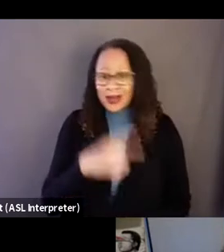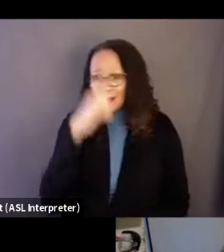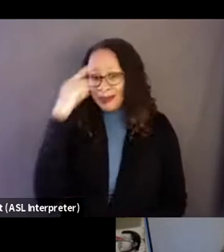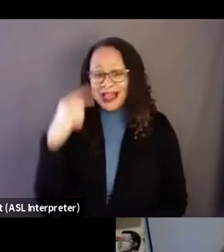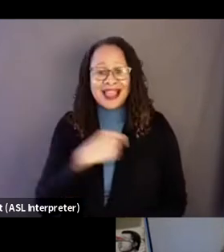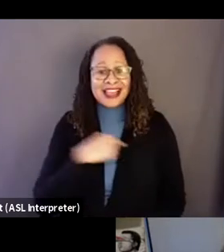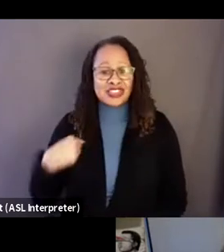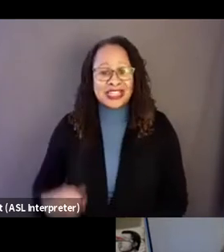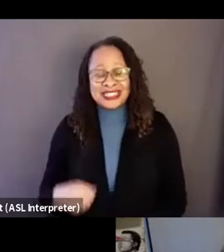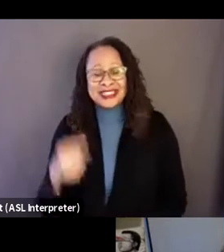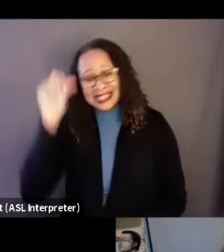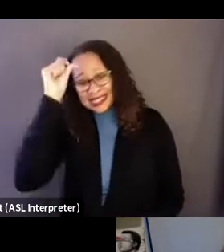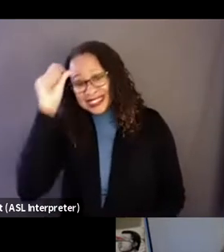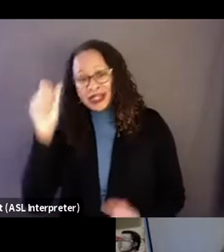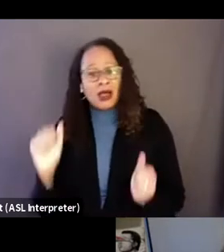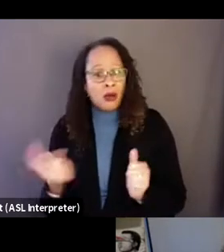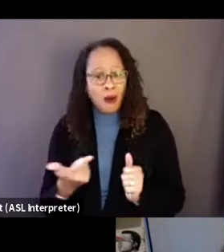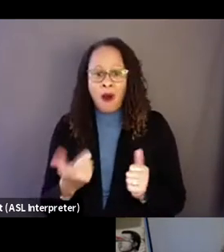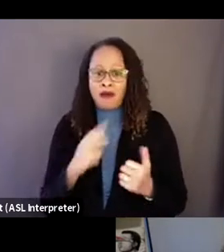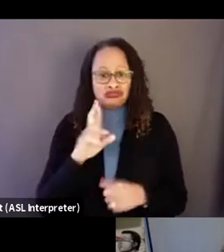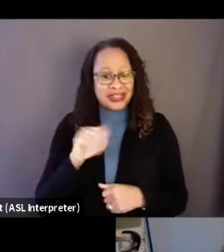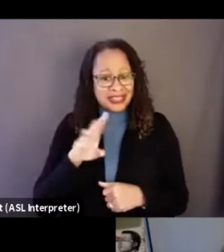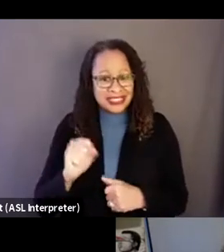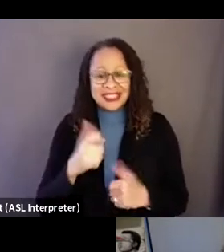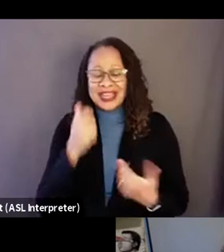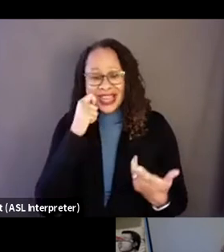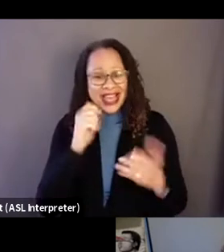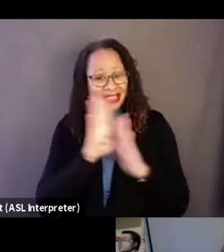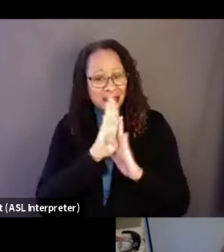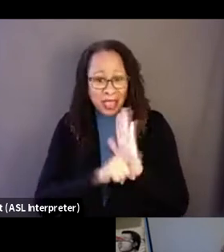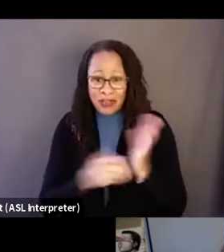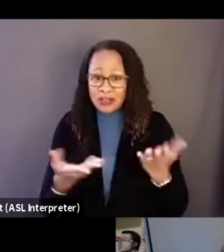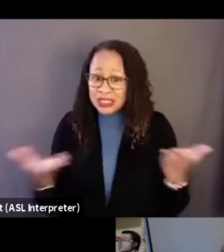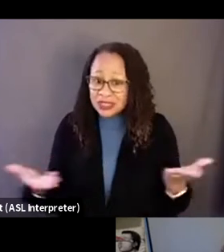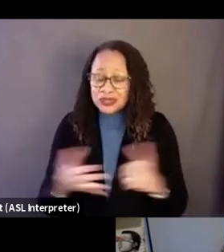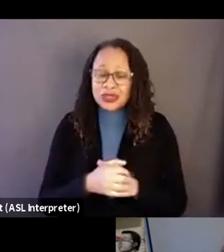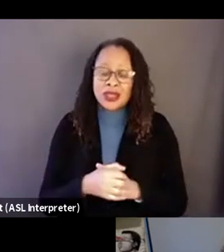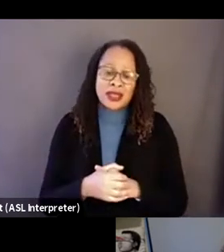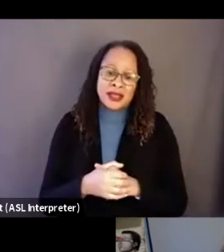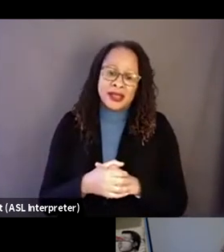I think we probably had all races and ethnic people come through our daycare.